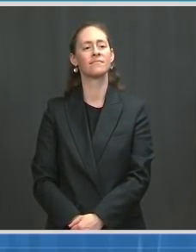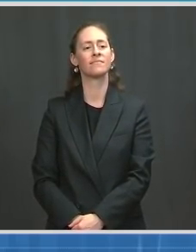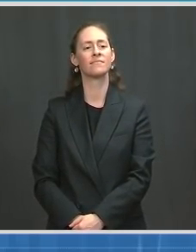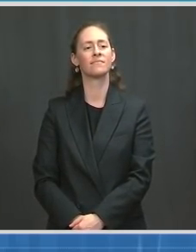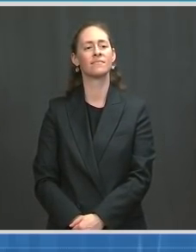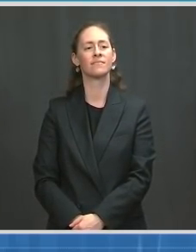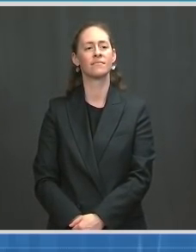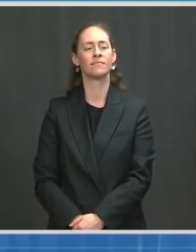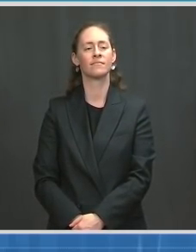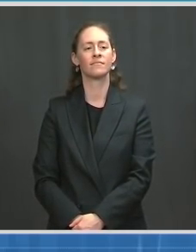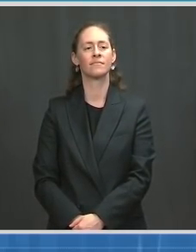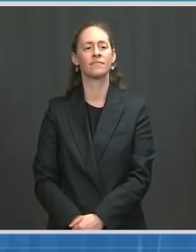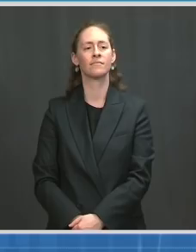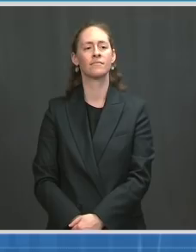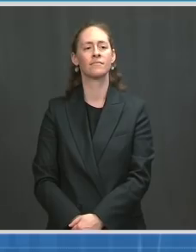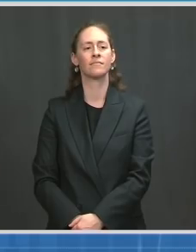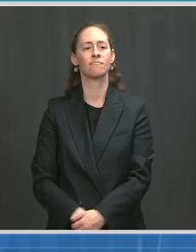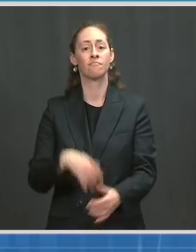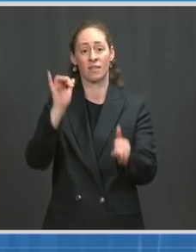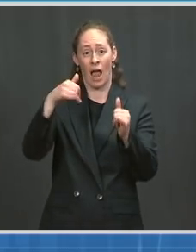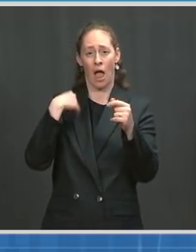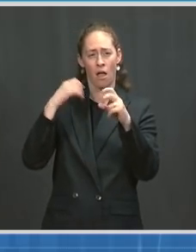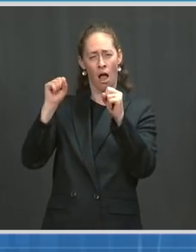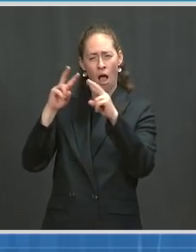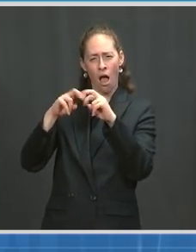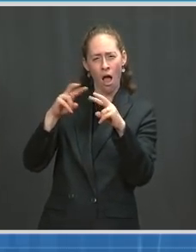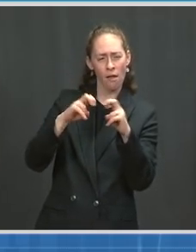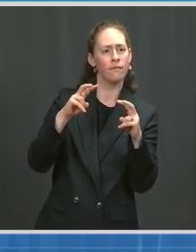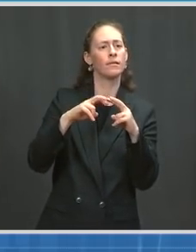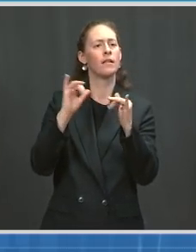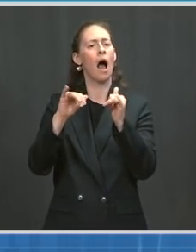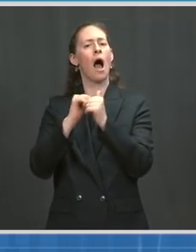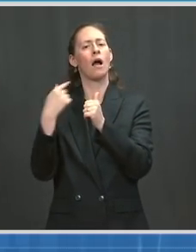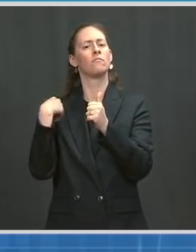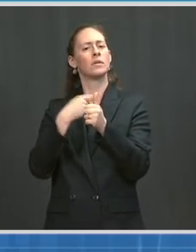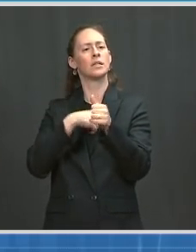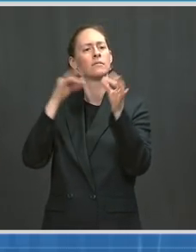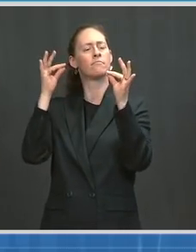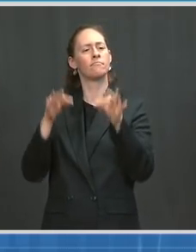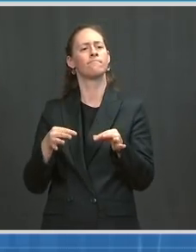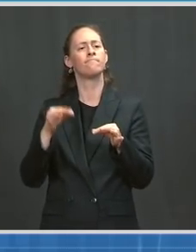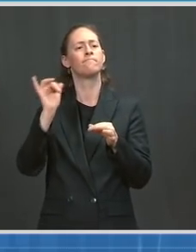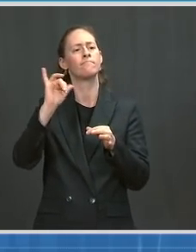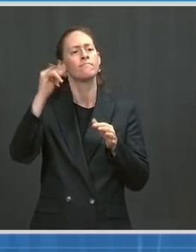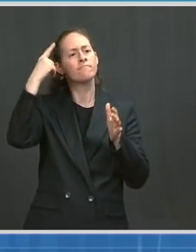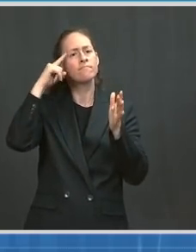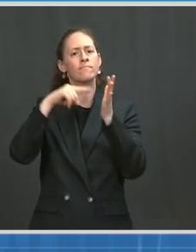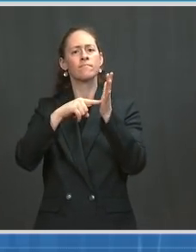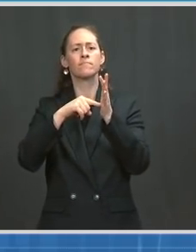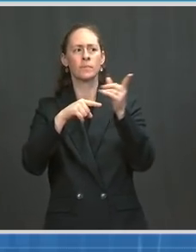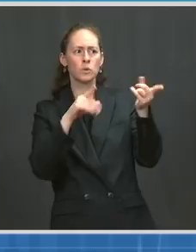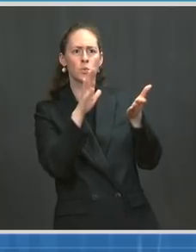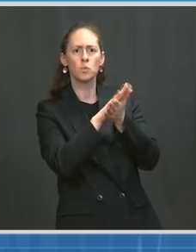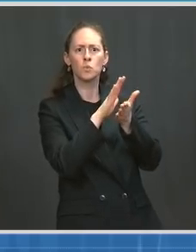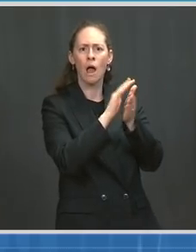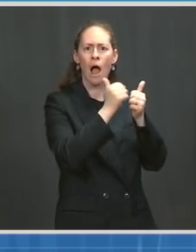for example, our school guidance. Importantly, over the past month, there has been a steady decline in the number of counties